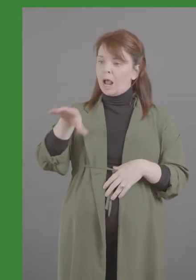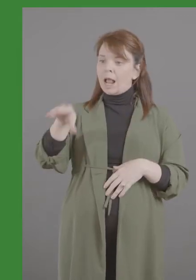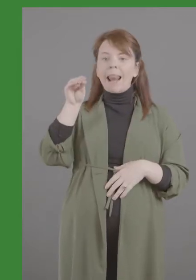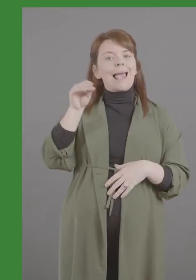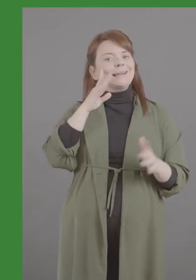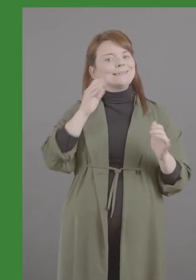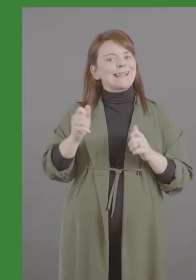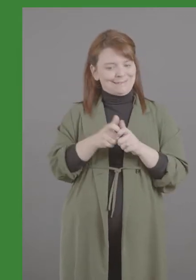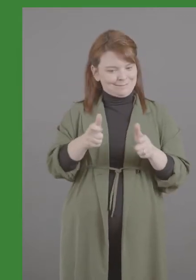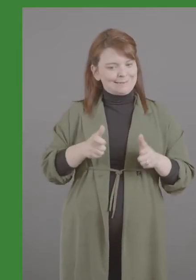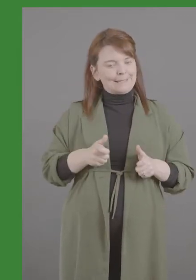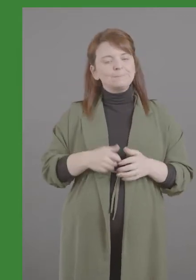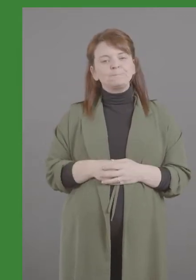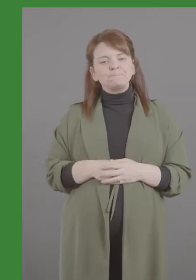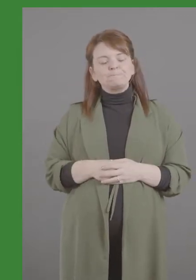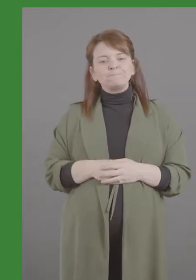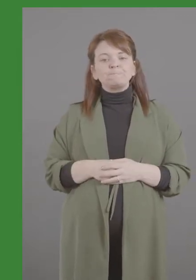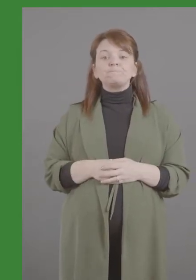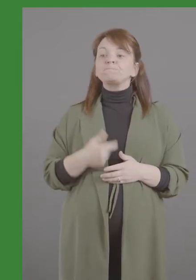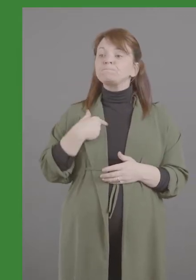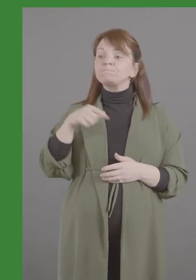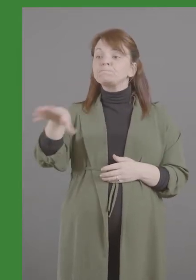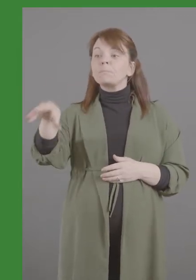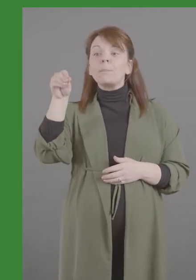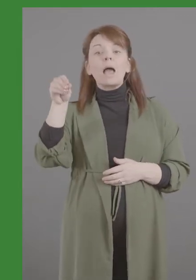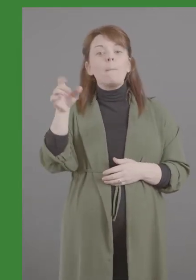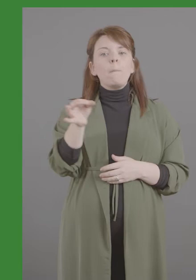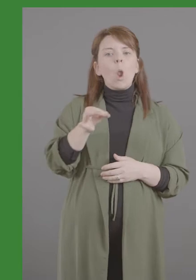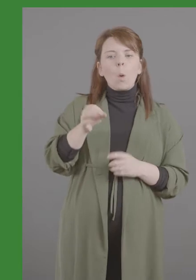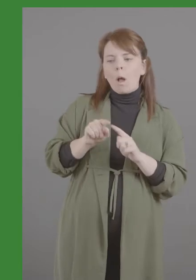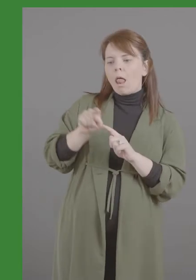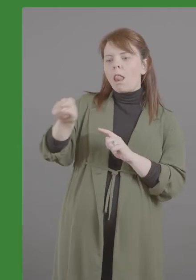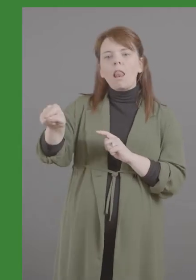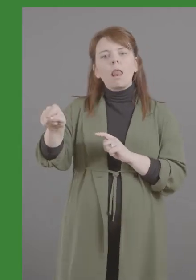Collect test kits You can collect self-test kits at a local collection point.